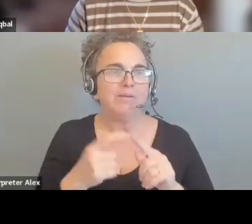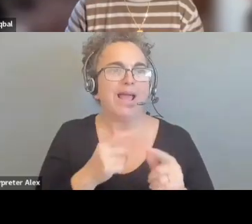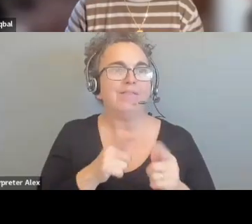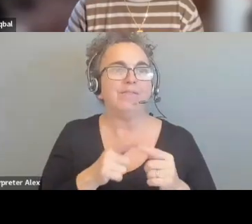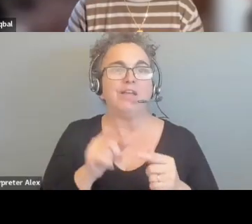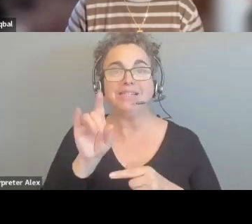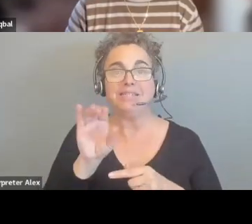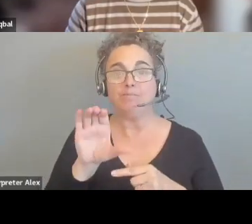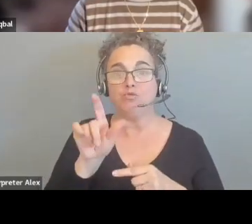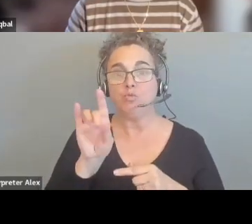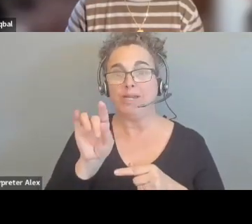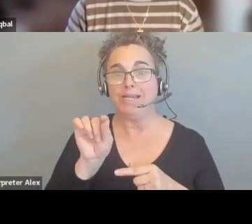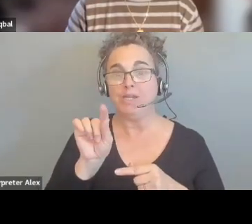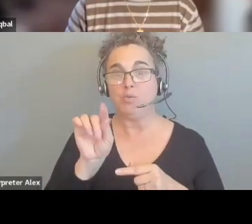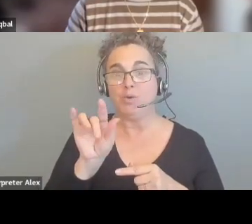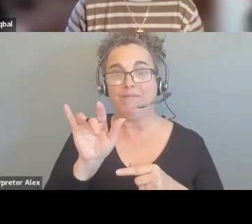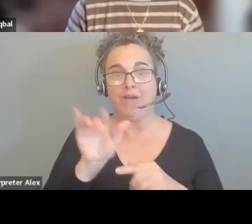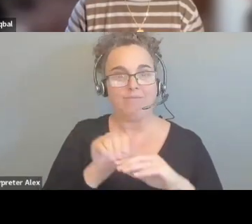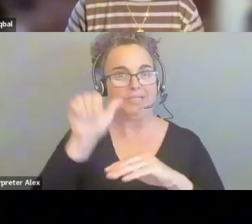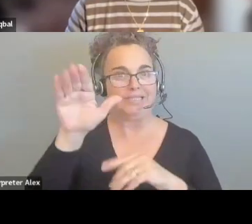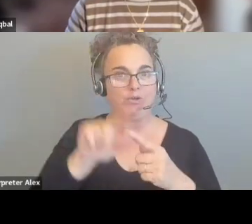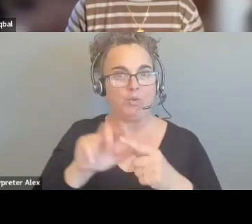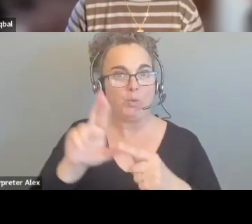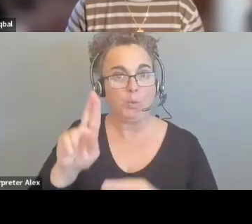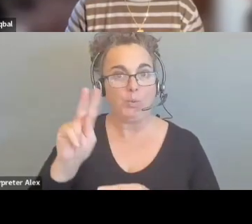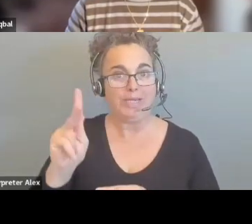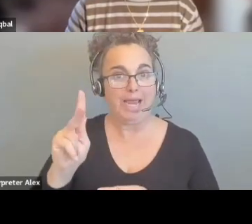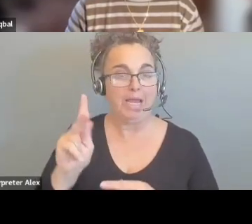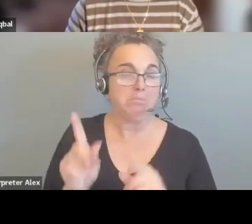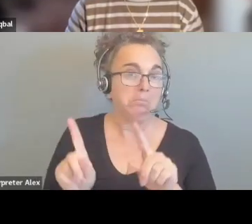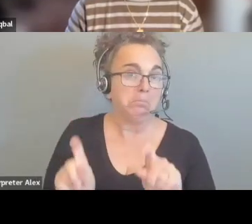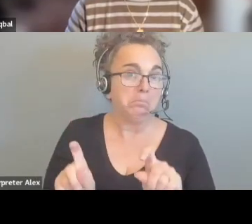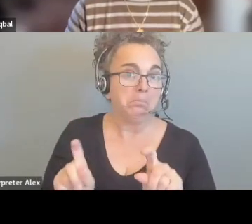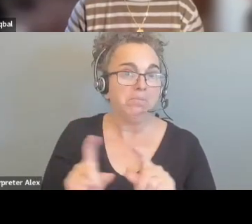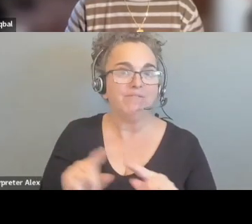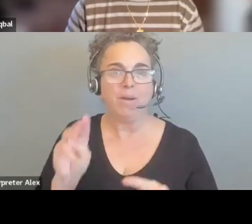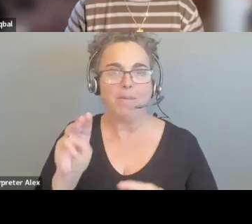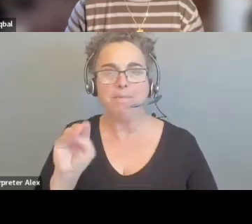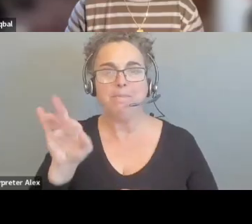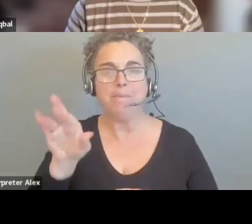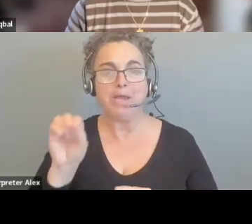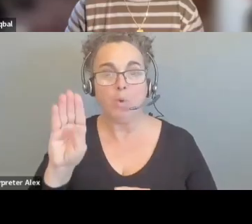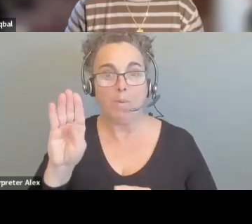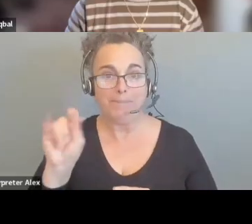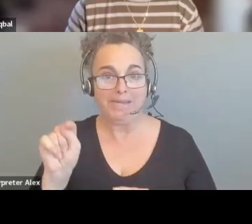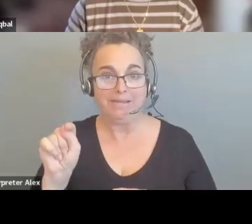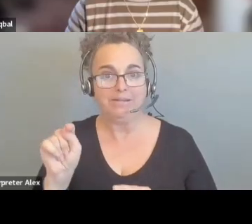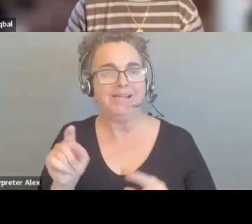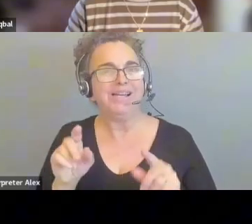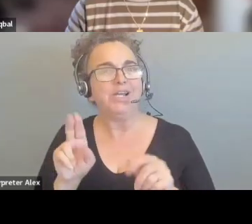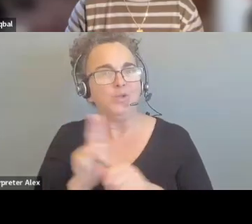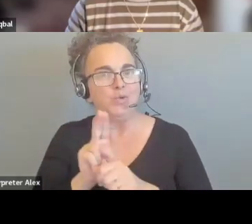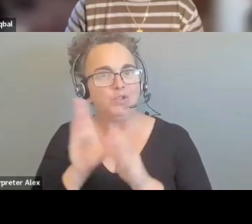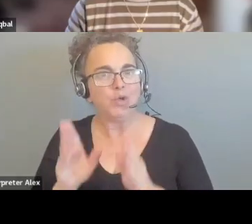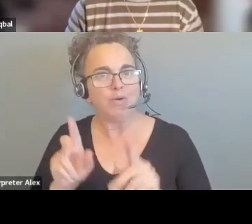to the UK to get user testing from microbit where we actually made specific tactile coding block kits